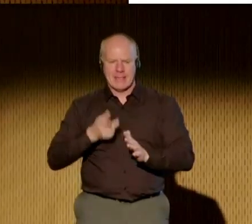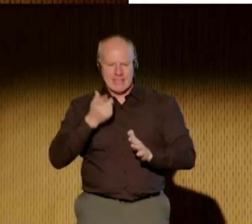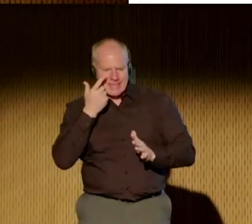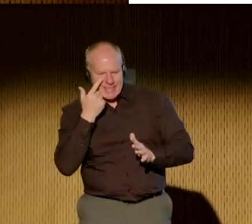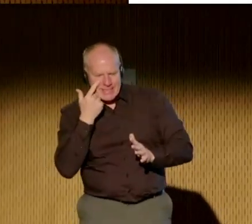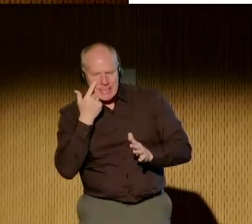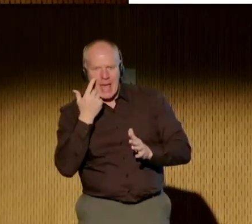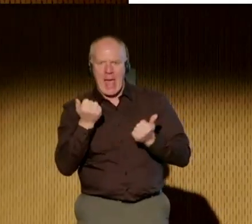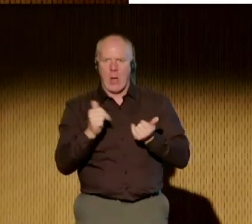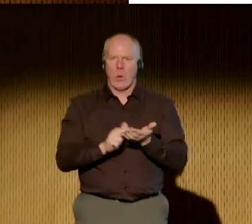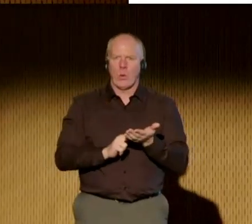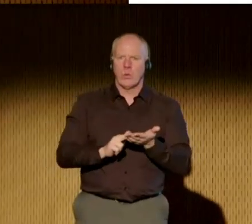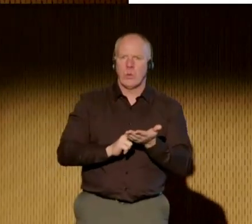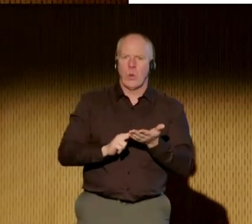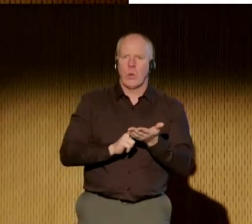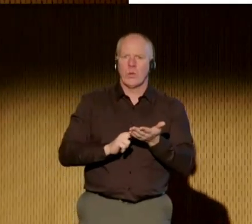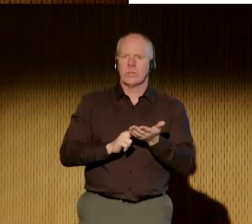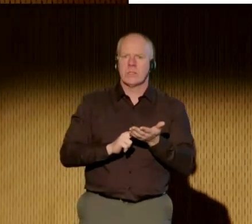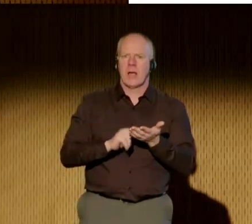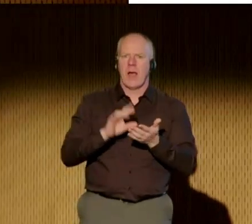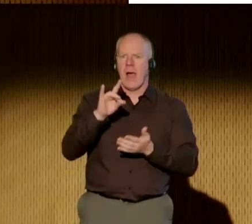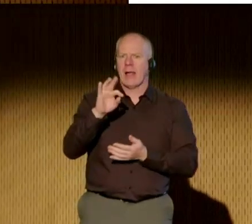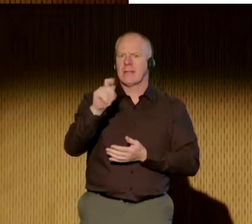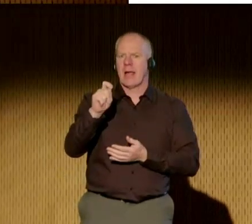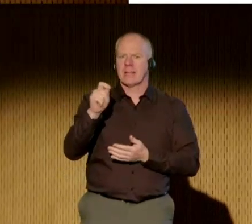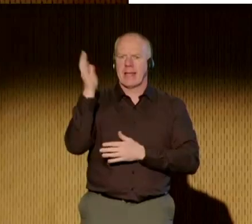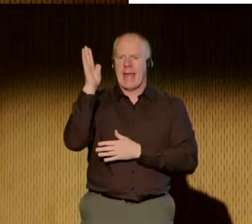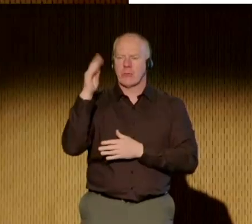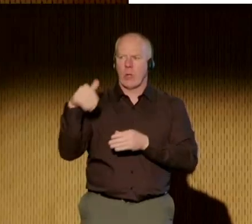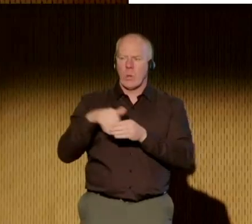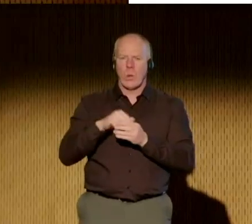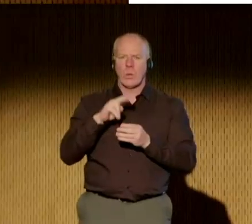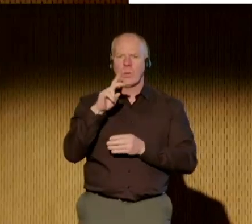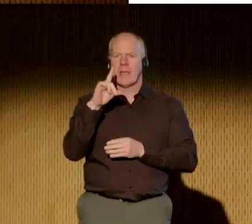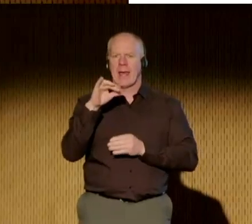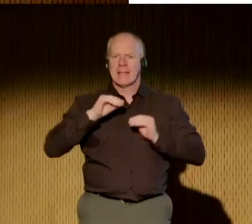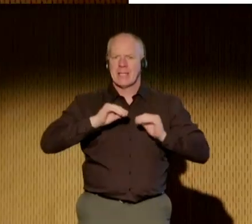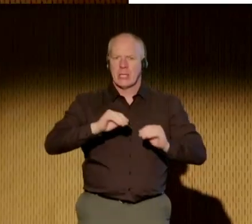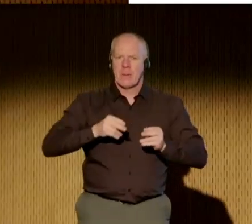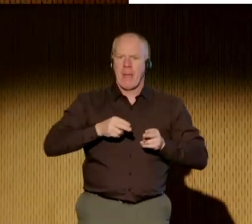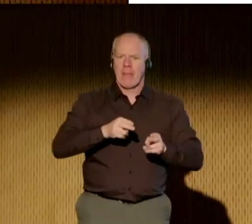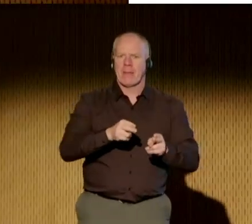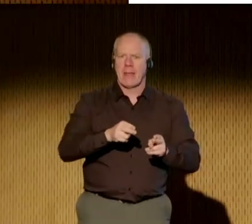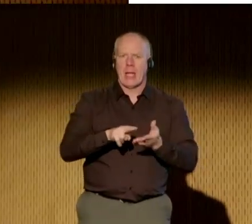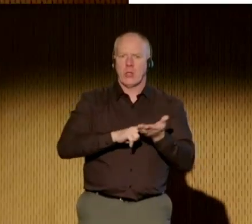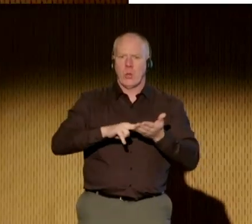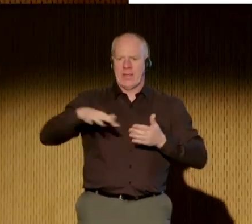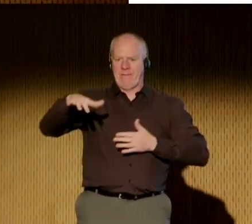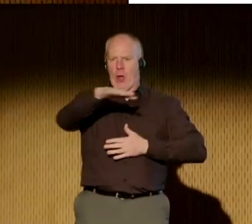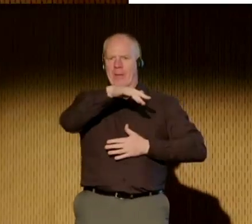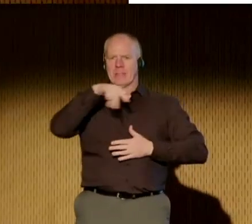UHasselt lecturers integrate UDL in their teaching and how they use learning spaces. So for this